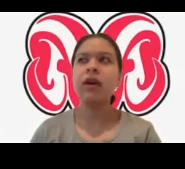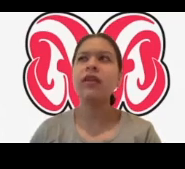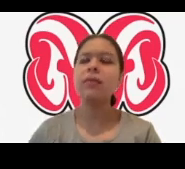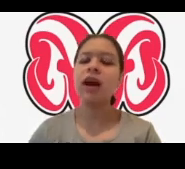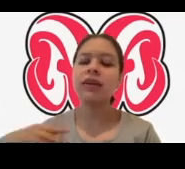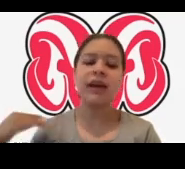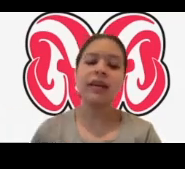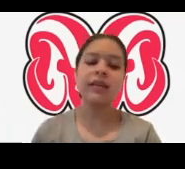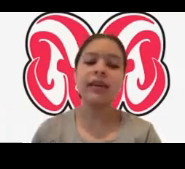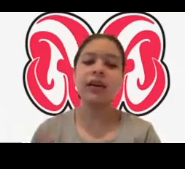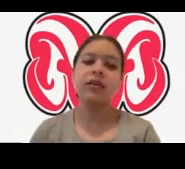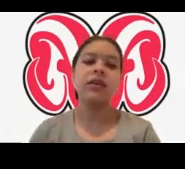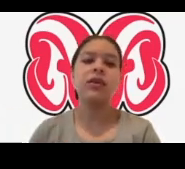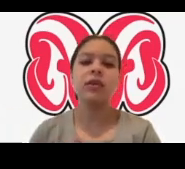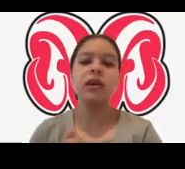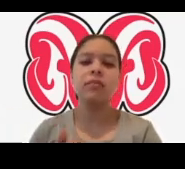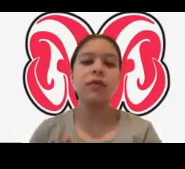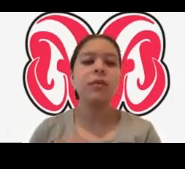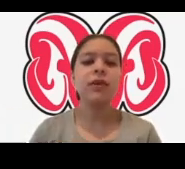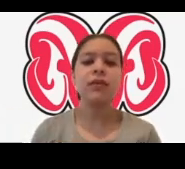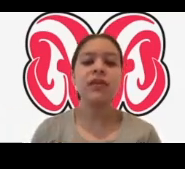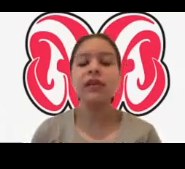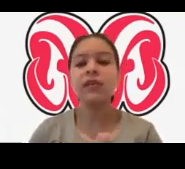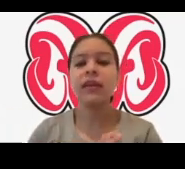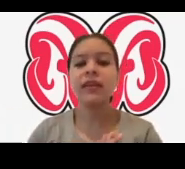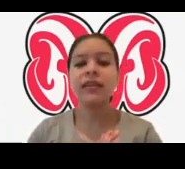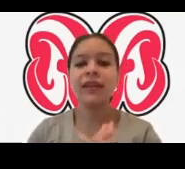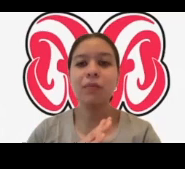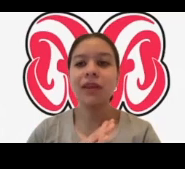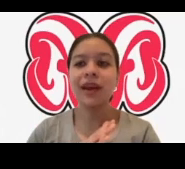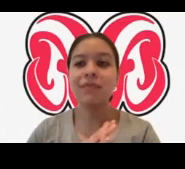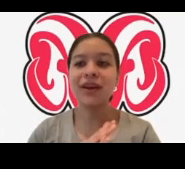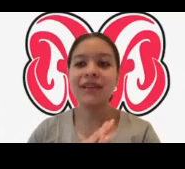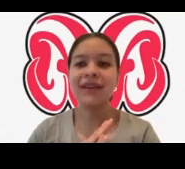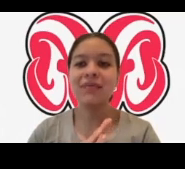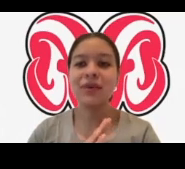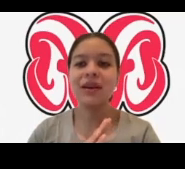are the demographics at city are, you know, a lot of posses. So I think that that's something that I'm very excited for